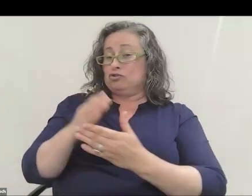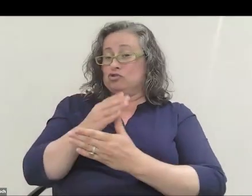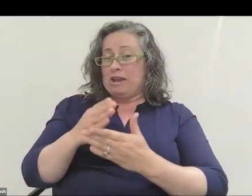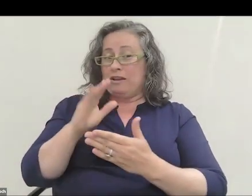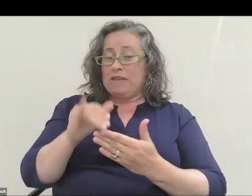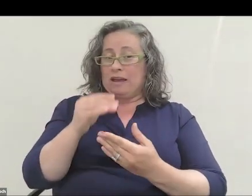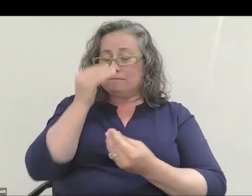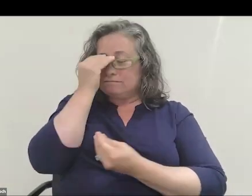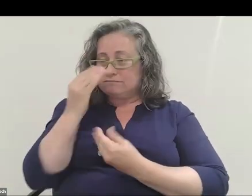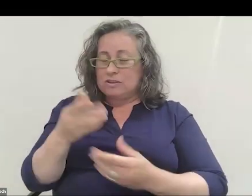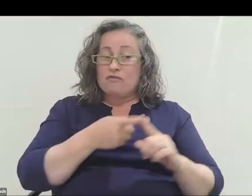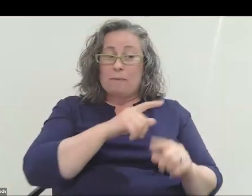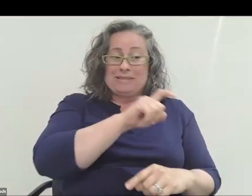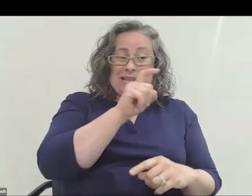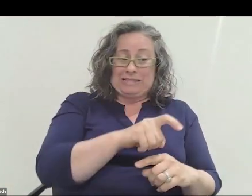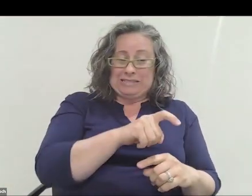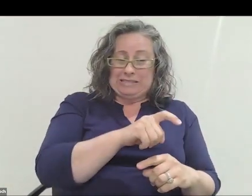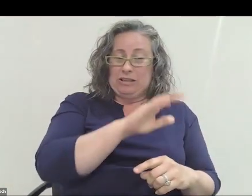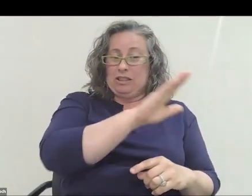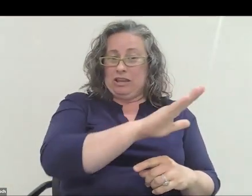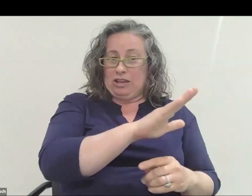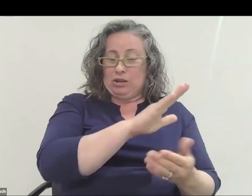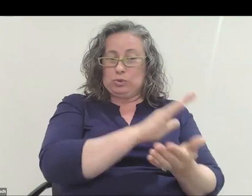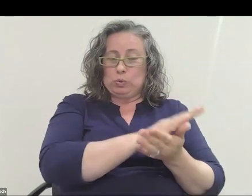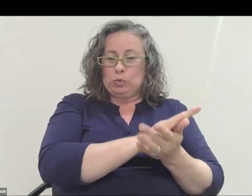for the Blind and Visually Impaired to use Bluetooth or tactile calipers.